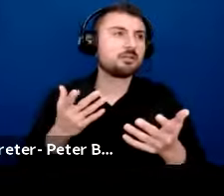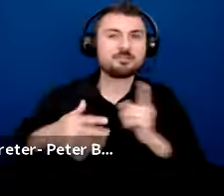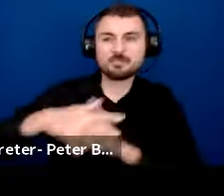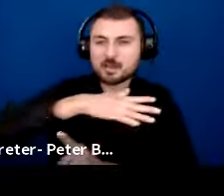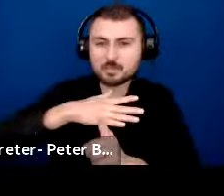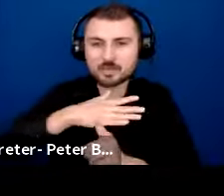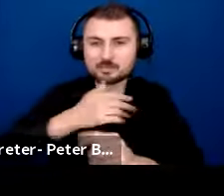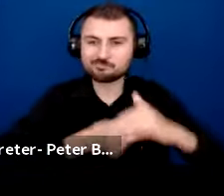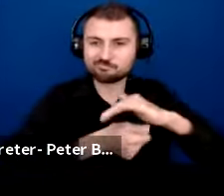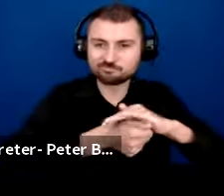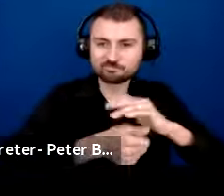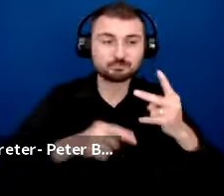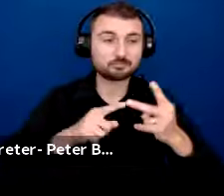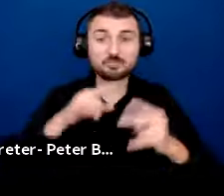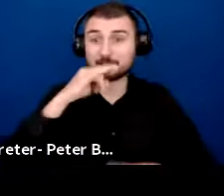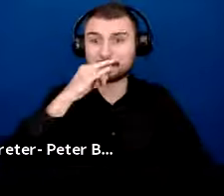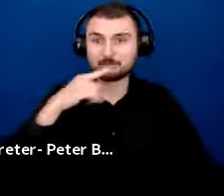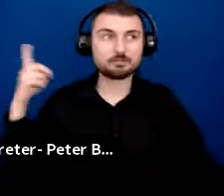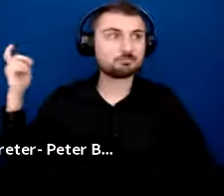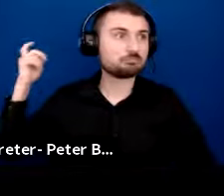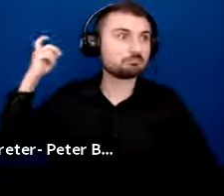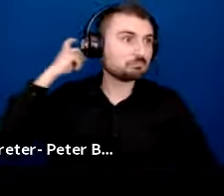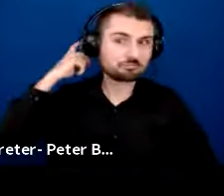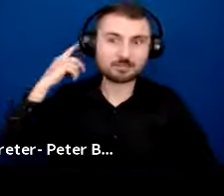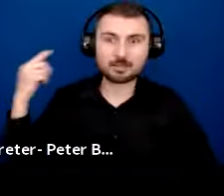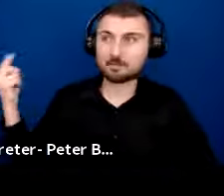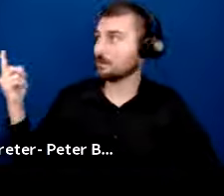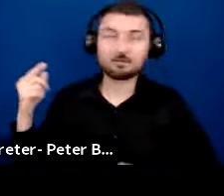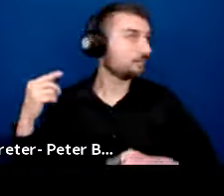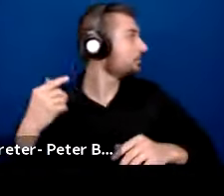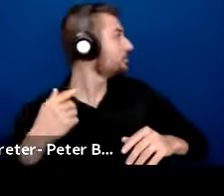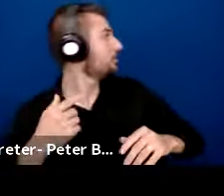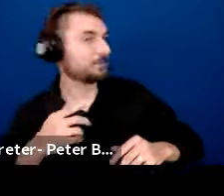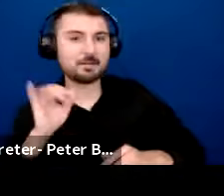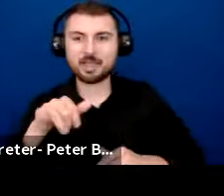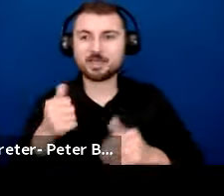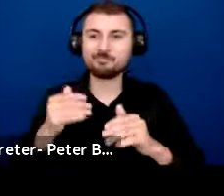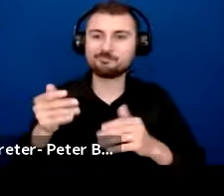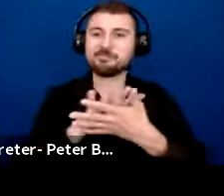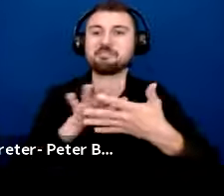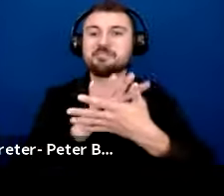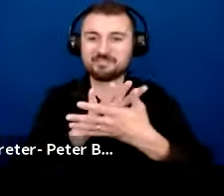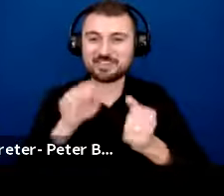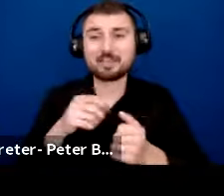If you use backgrounds their personal environment or children are walking by